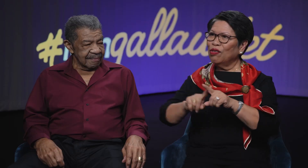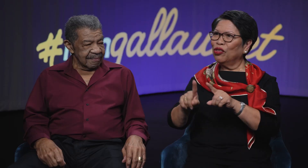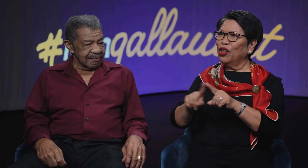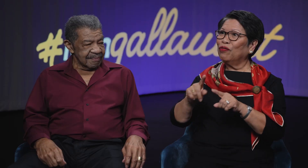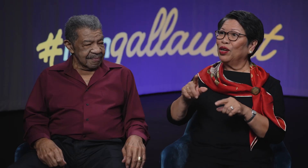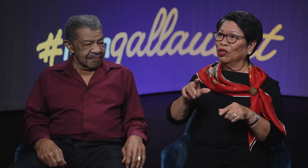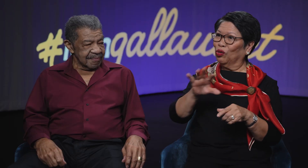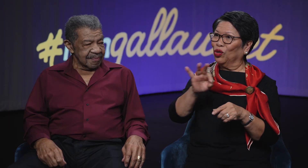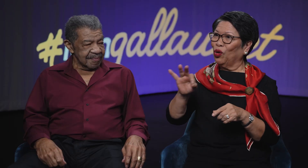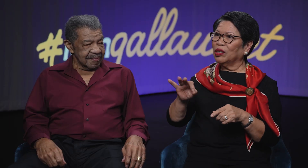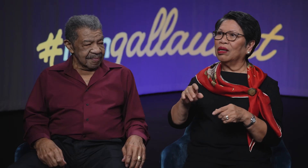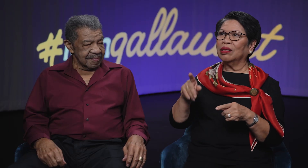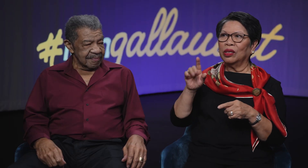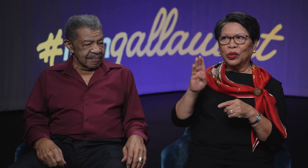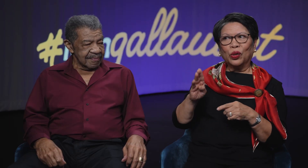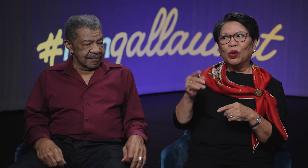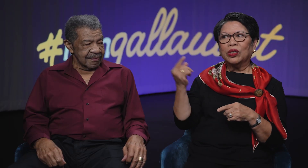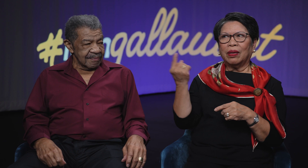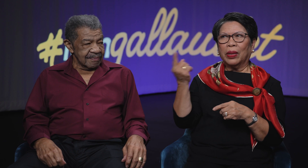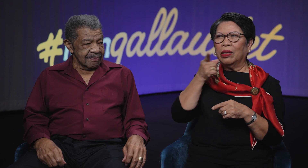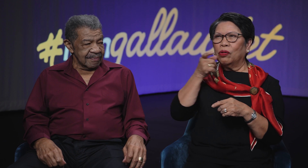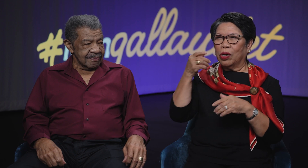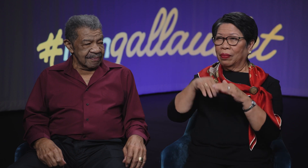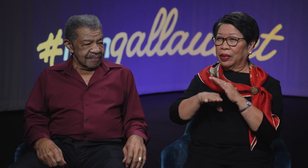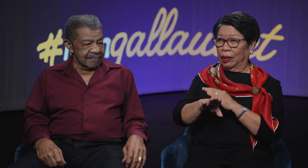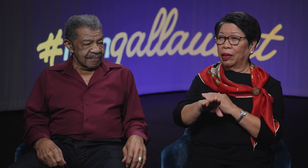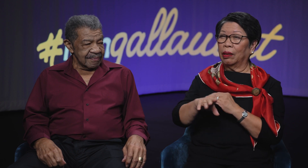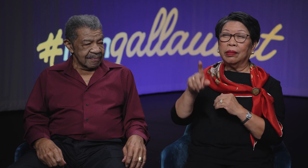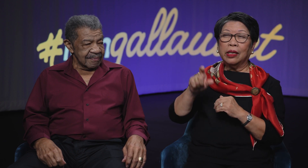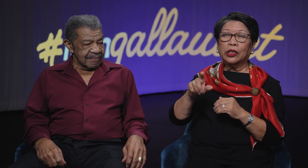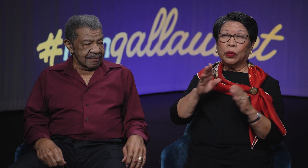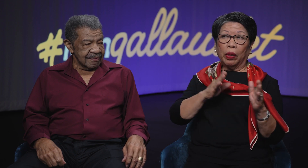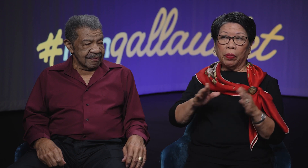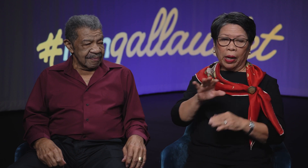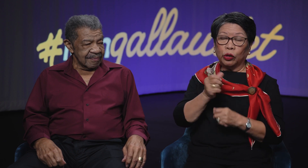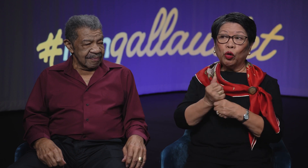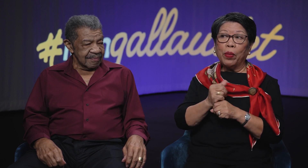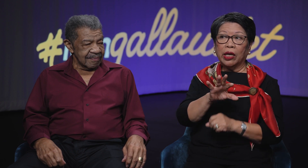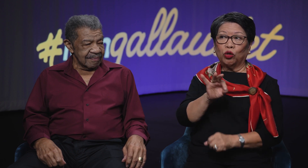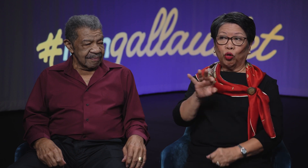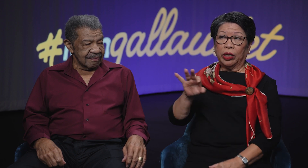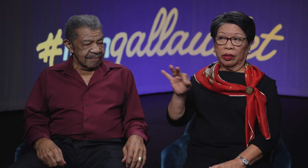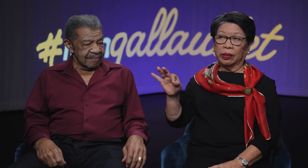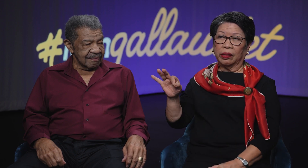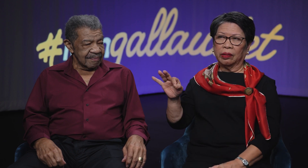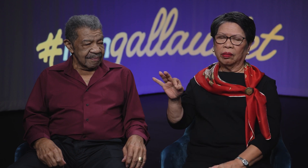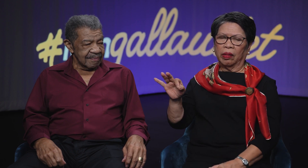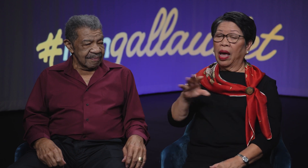…of different choices. Someone who comes in will need to be prepared to make choices,